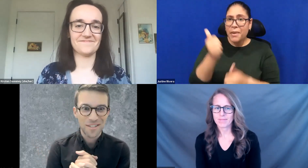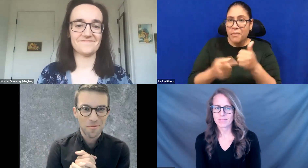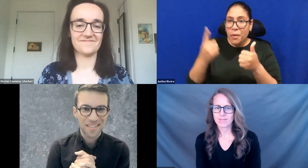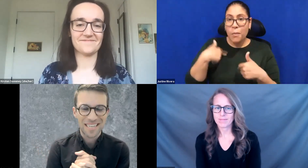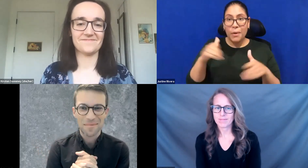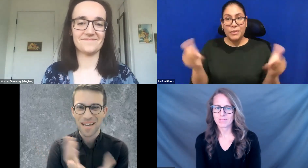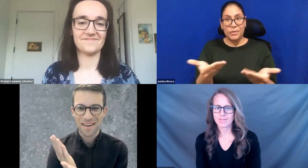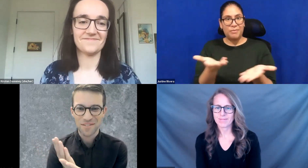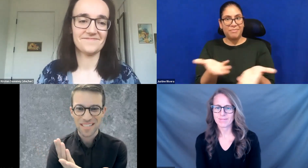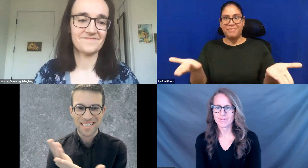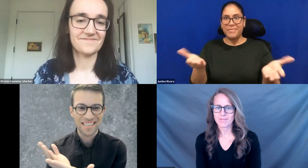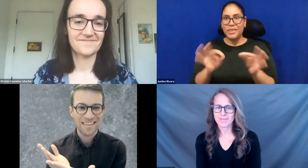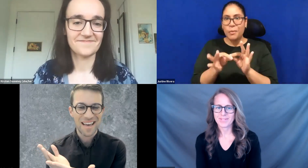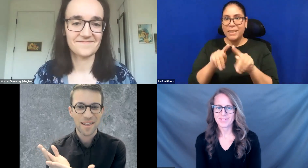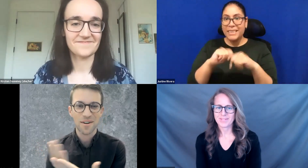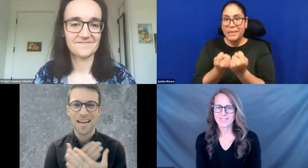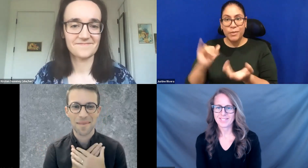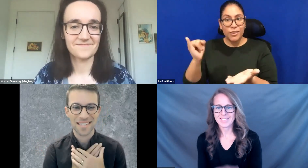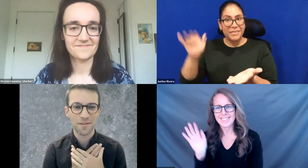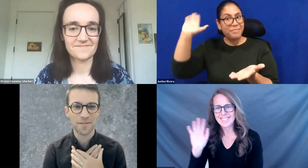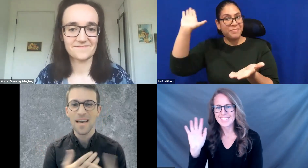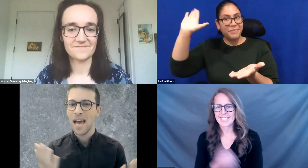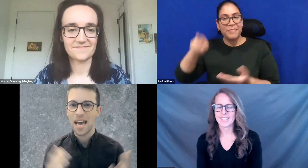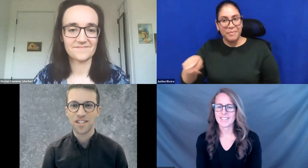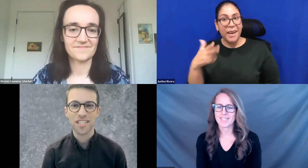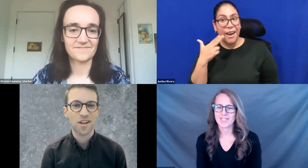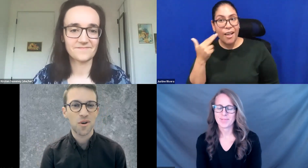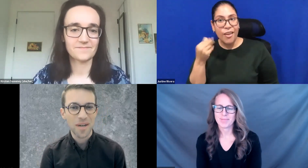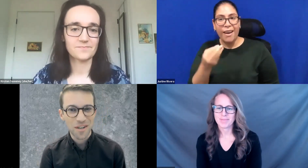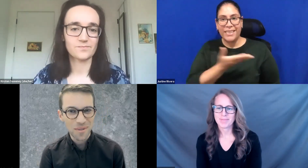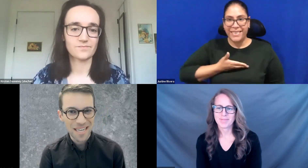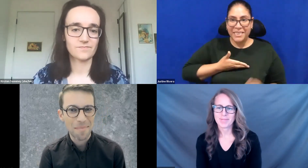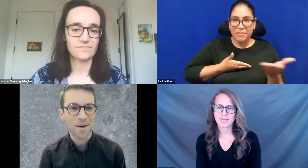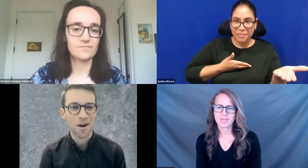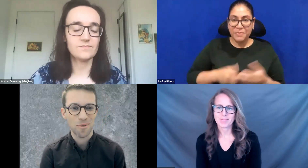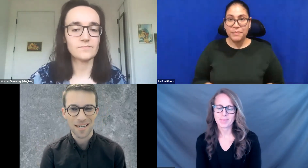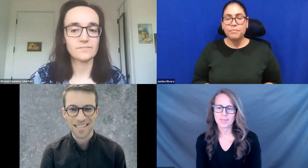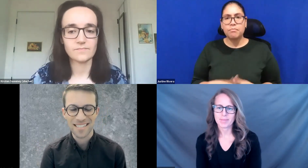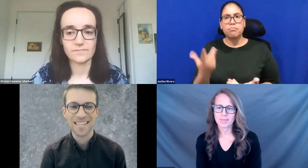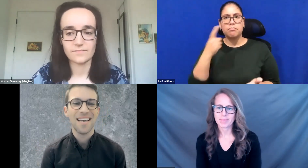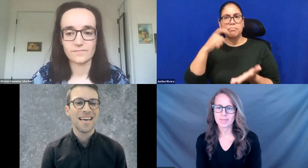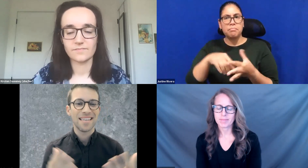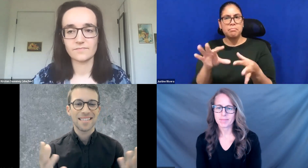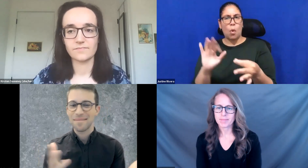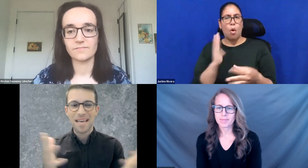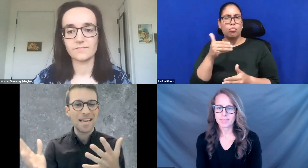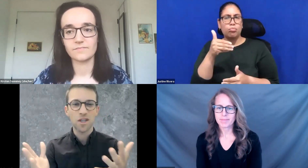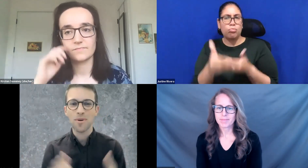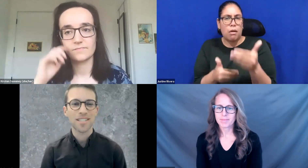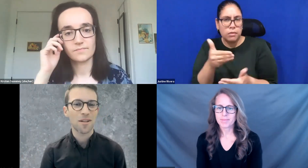interpreting team. We have Justine, Heather, and myself. And just a quick note about our process is interpreting is all